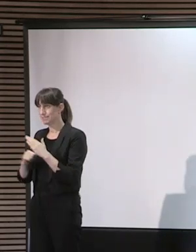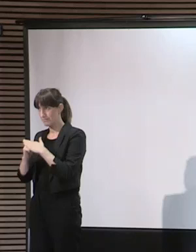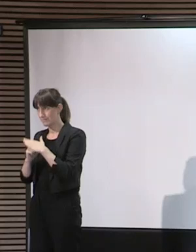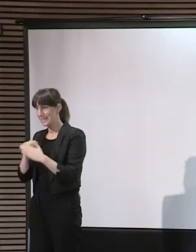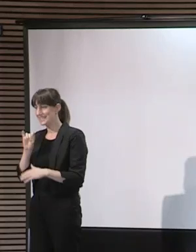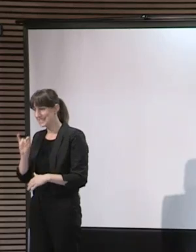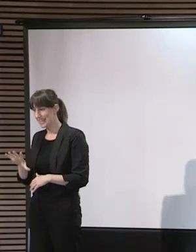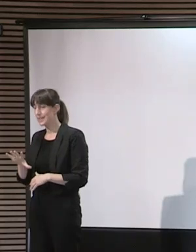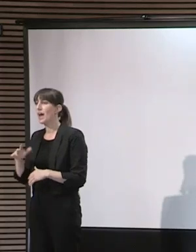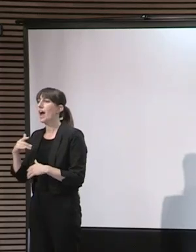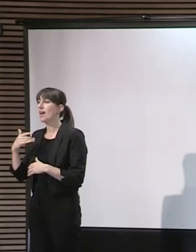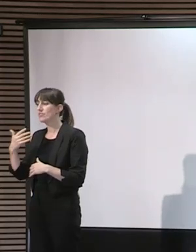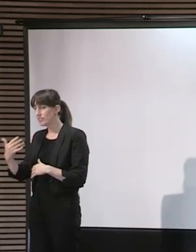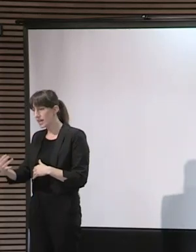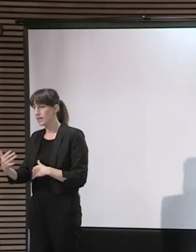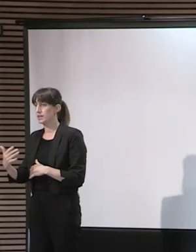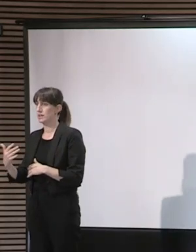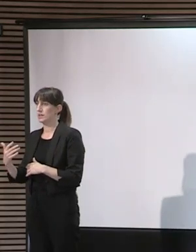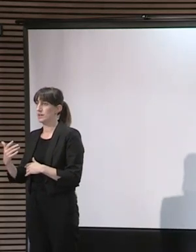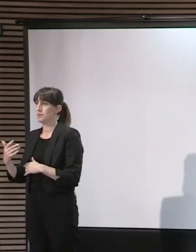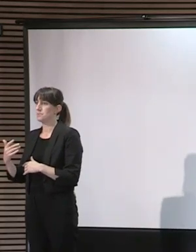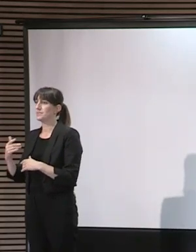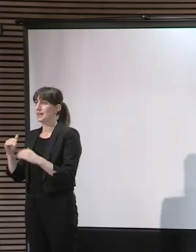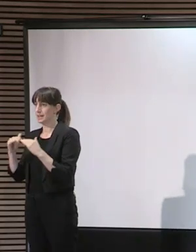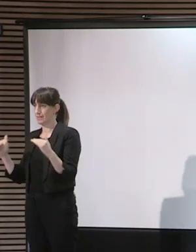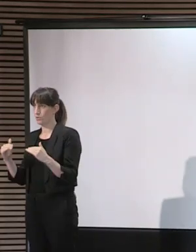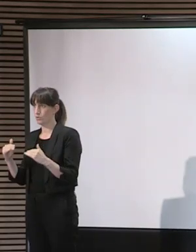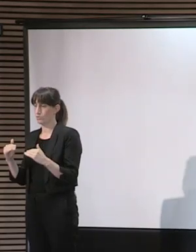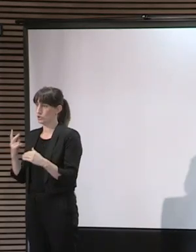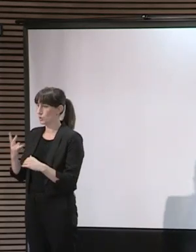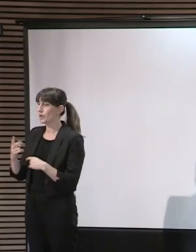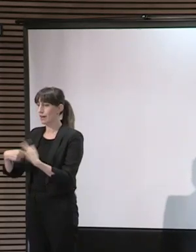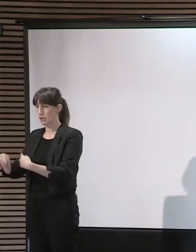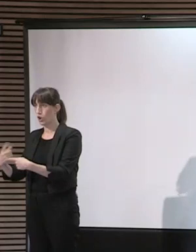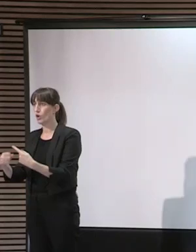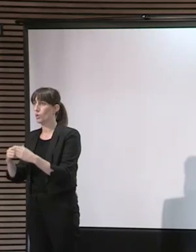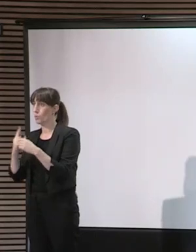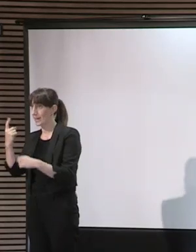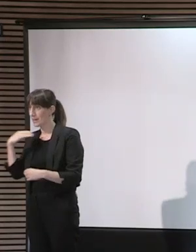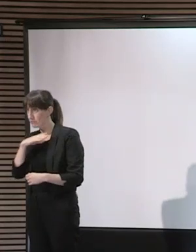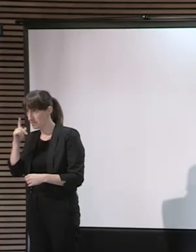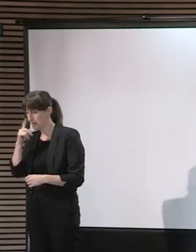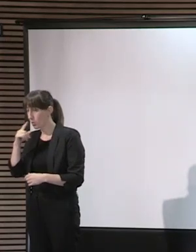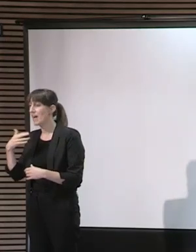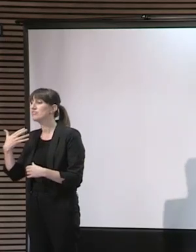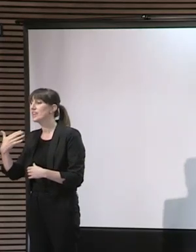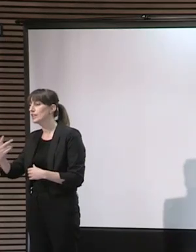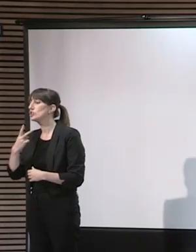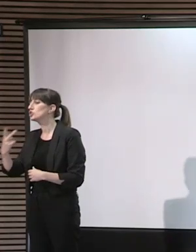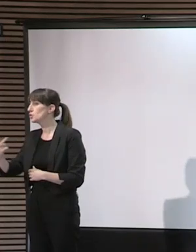periods in the full Alert Level 2, and then actively consider a possible move to Alert Level 1.